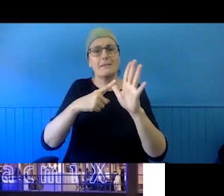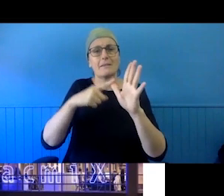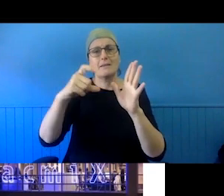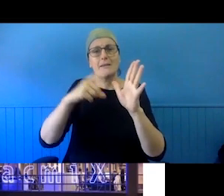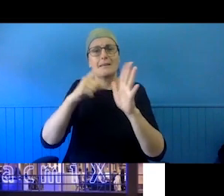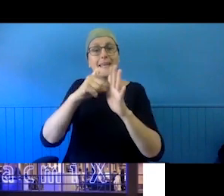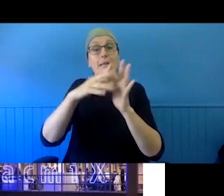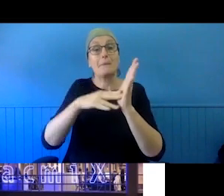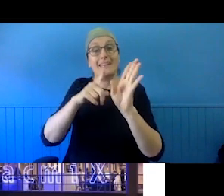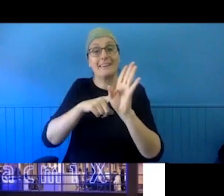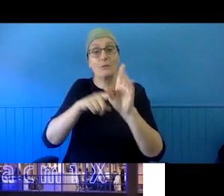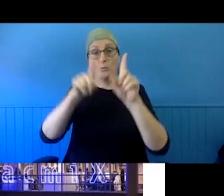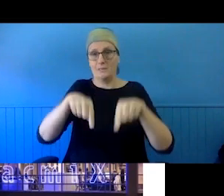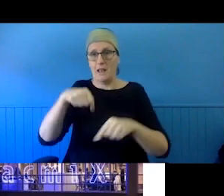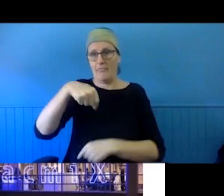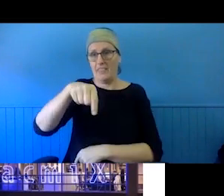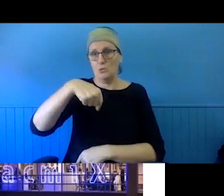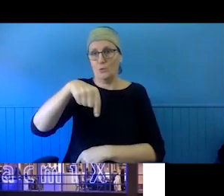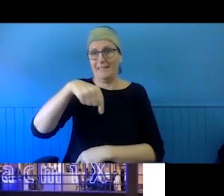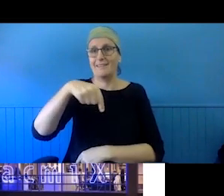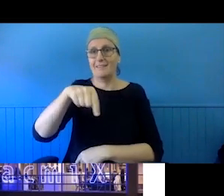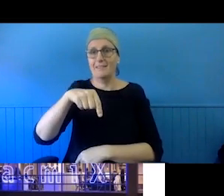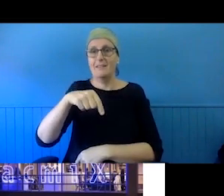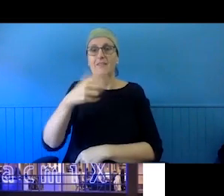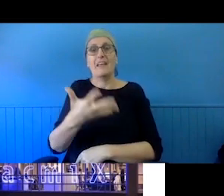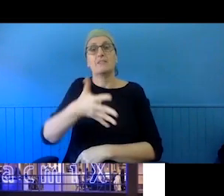pretty amazing people that we've had at REMIX over the years. But there's